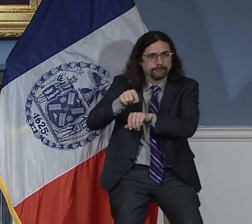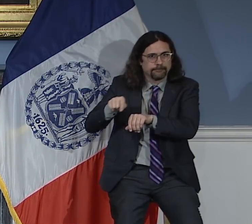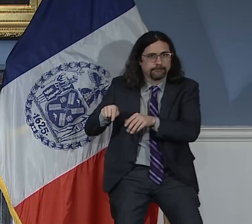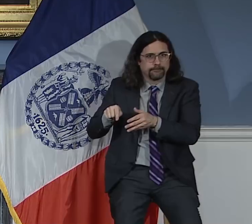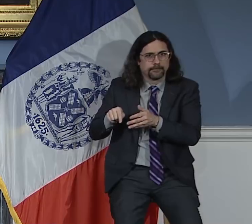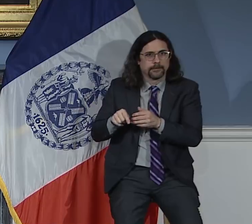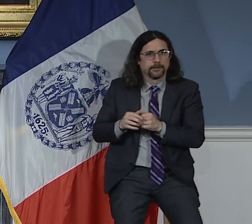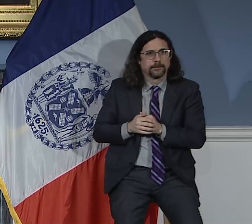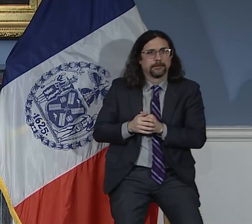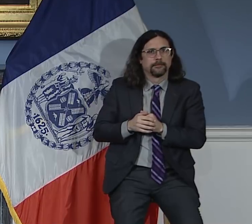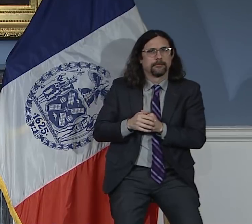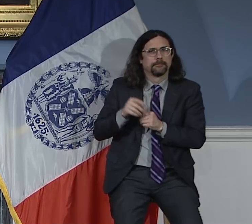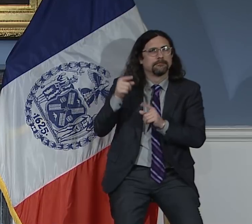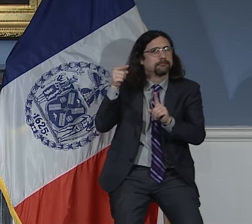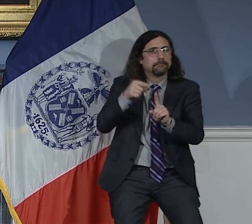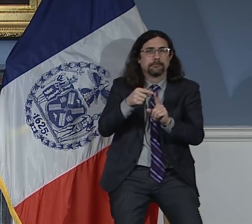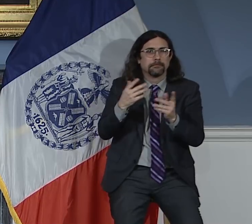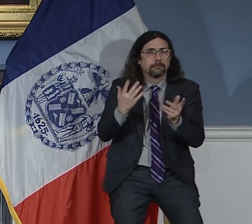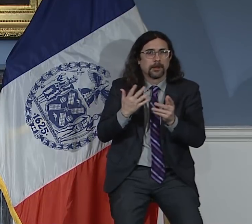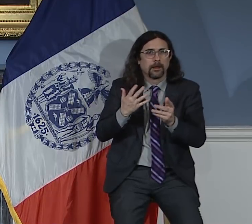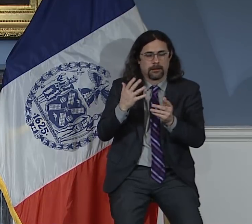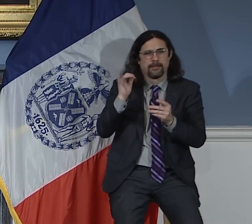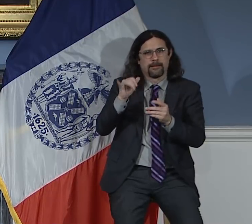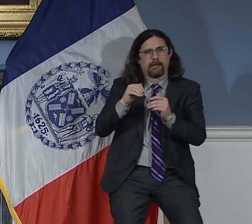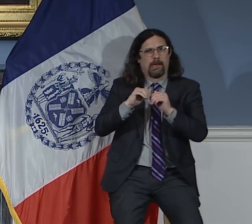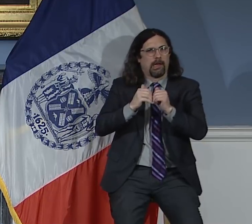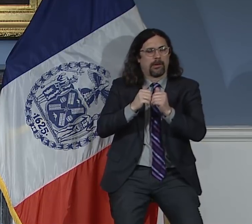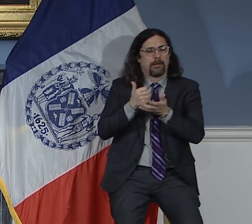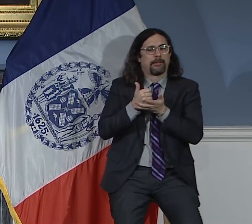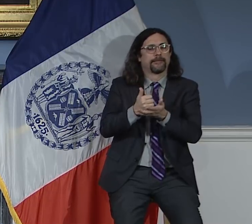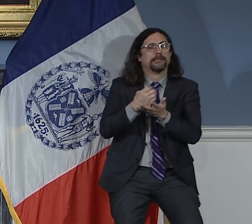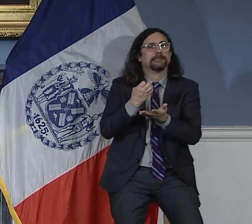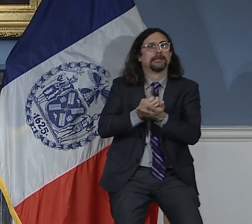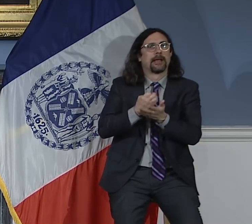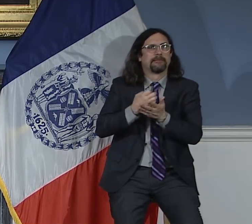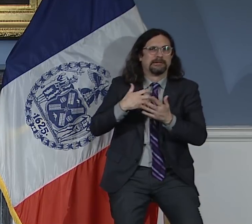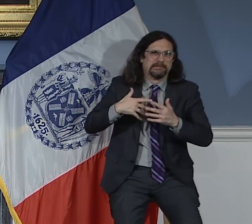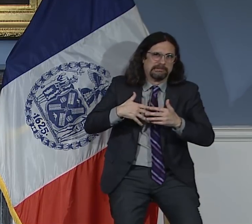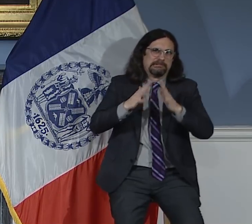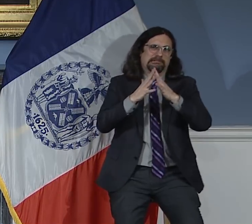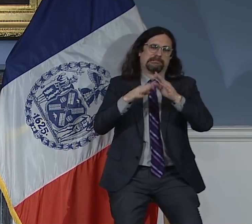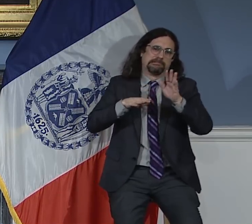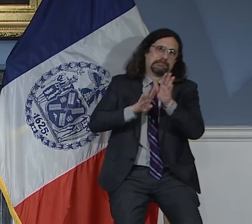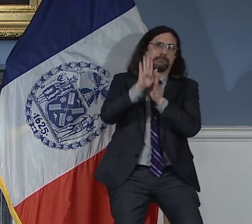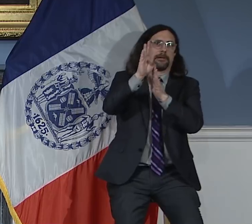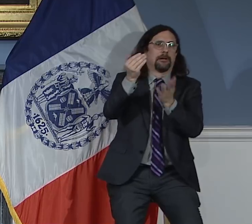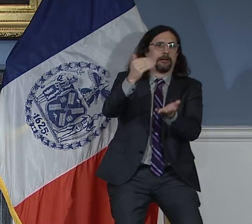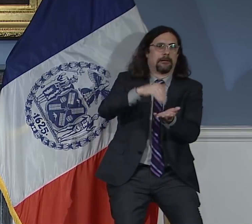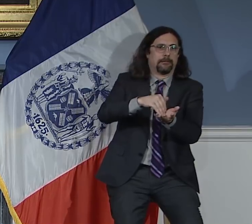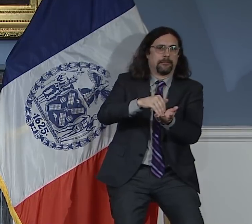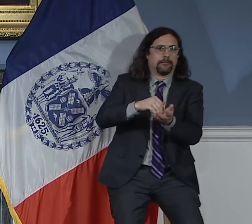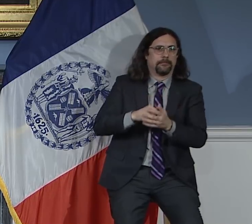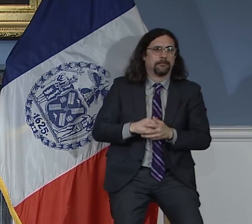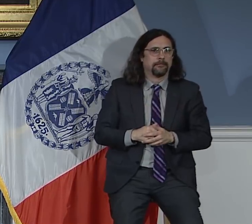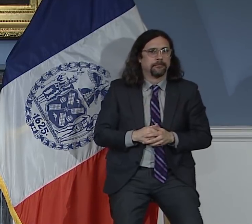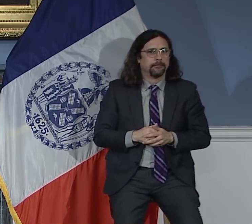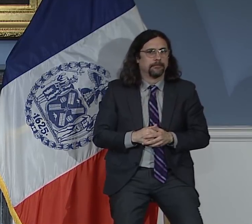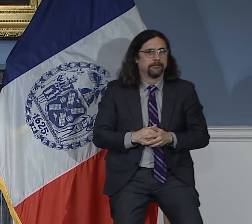AND RE-ESTABLISHED A HRTIVGIN ECONY.OM THE ORIGINAL